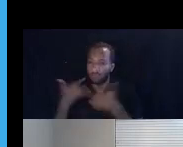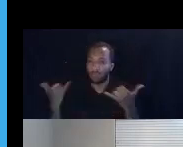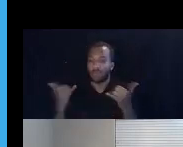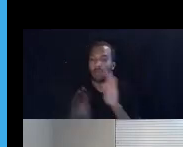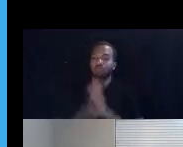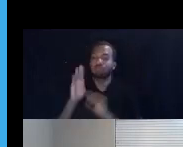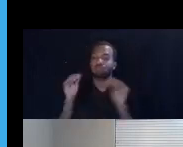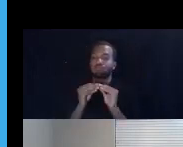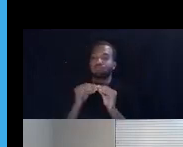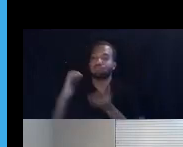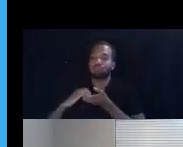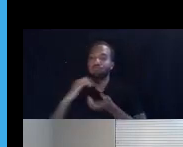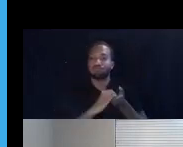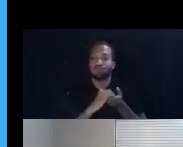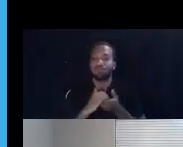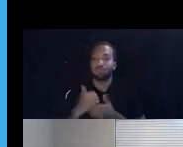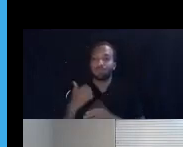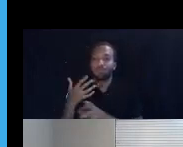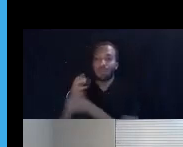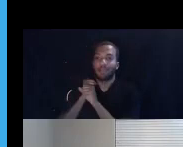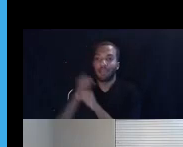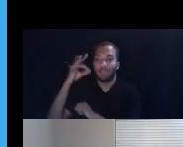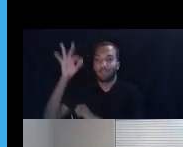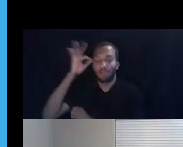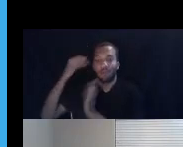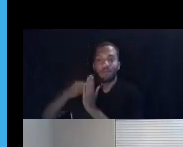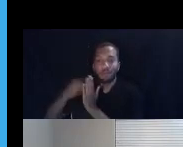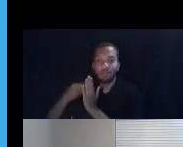We received federal funding from the office of minority health and are now leading a much larger initiative